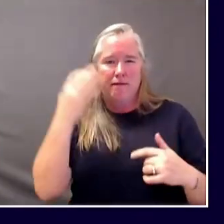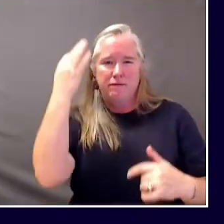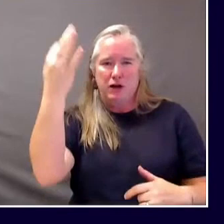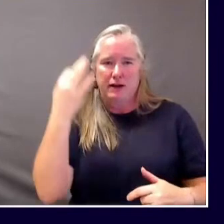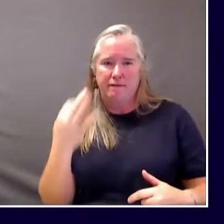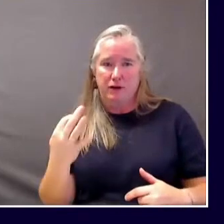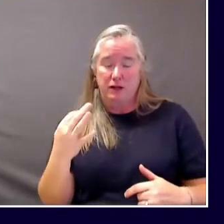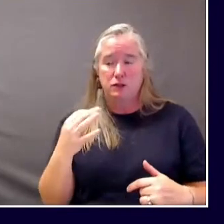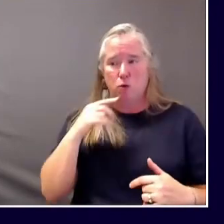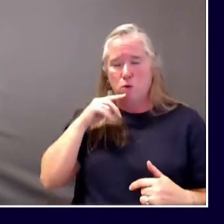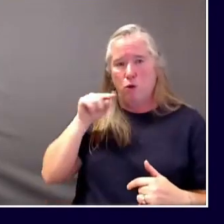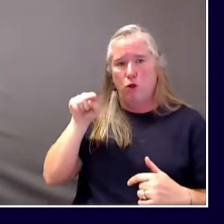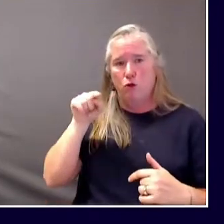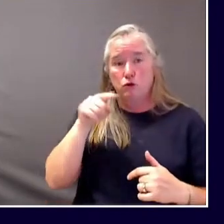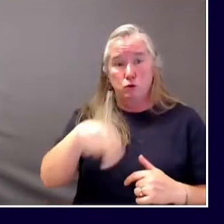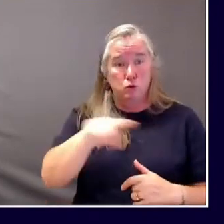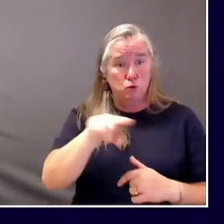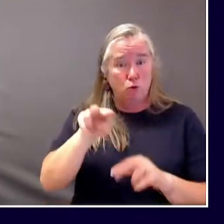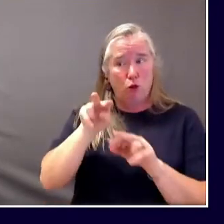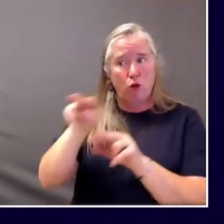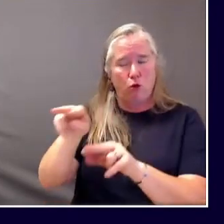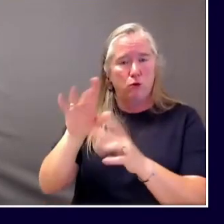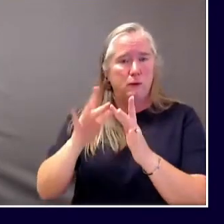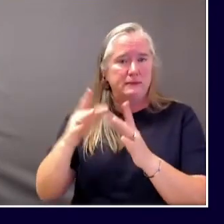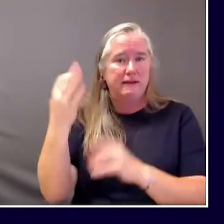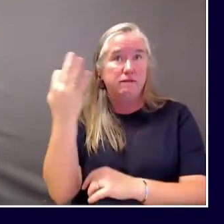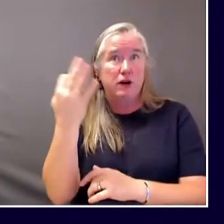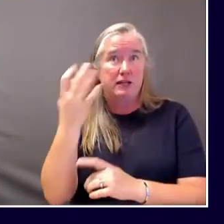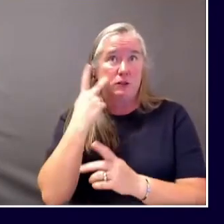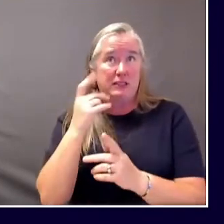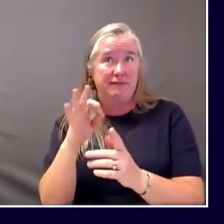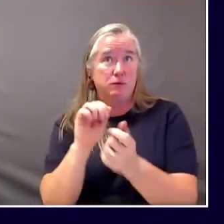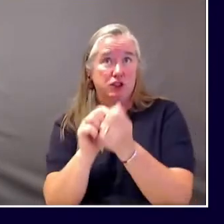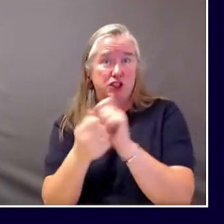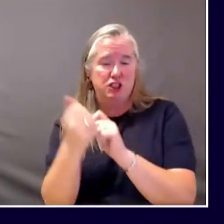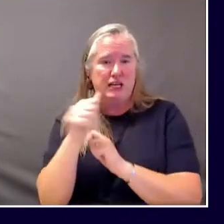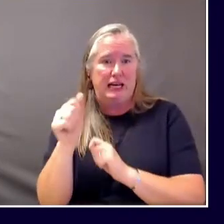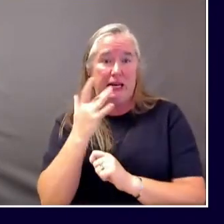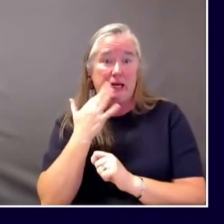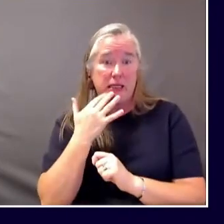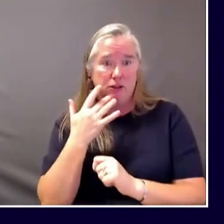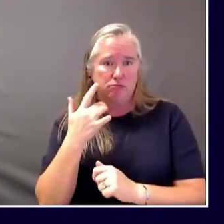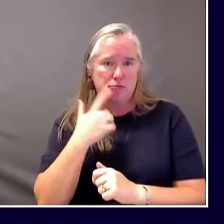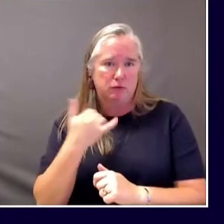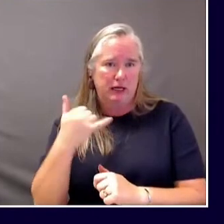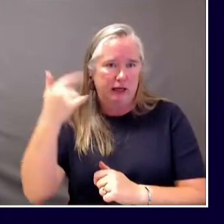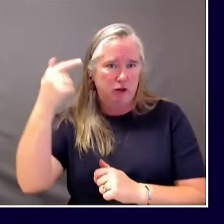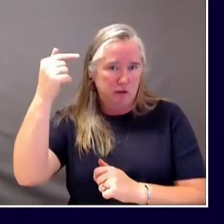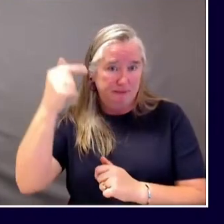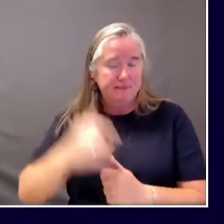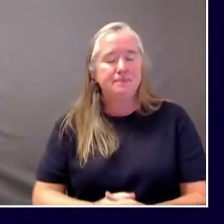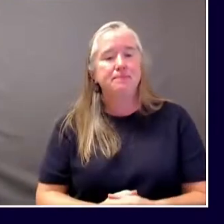hard to in and any updates will be posted on the department of